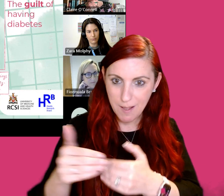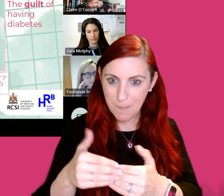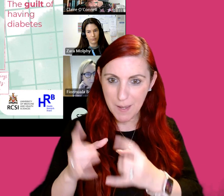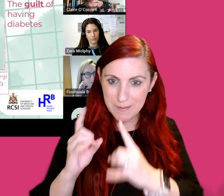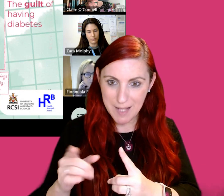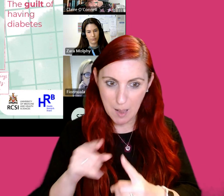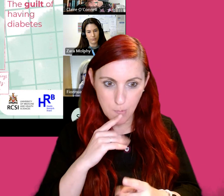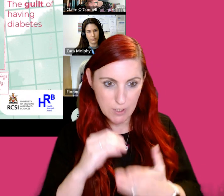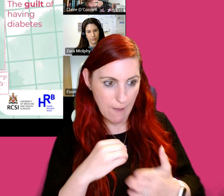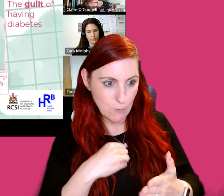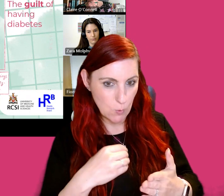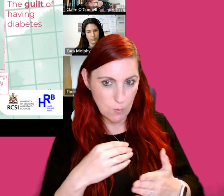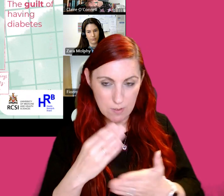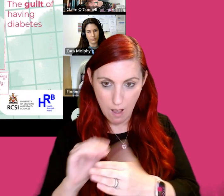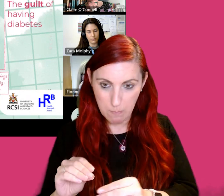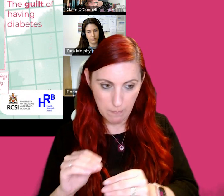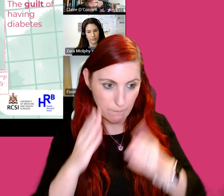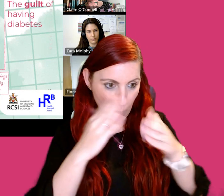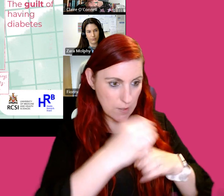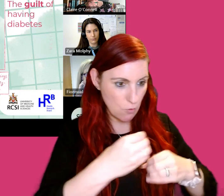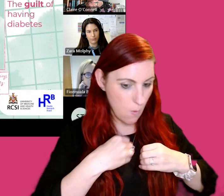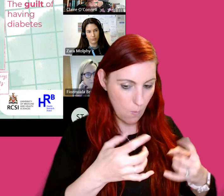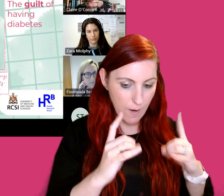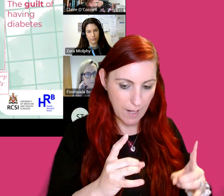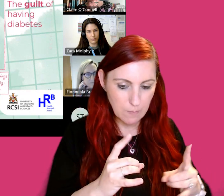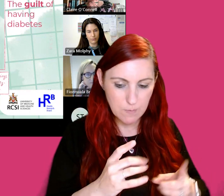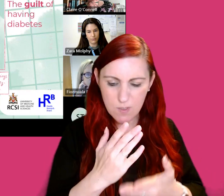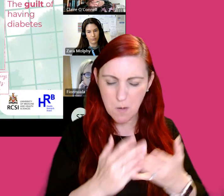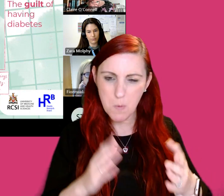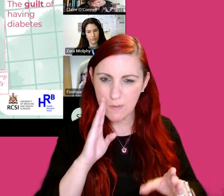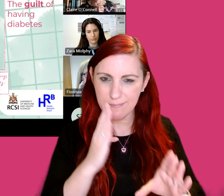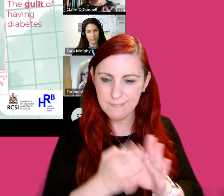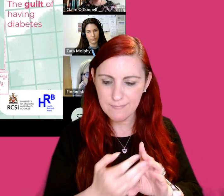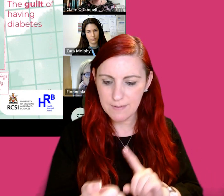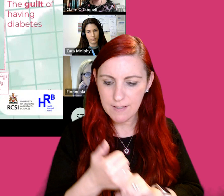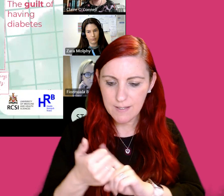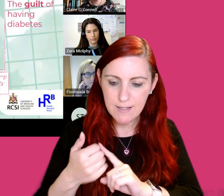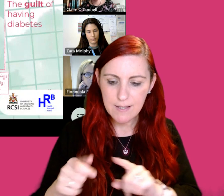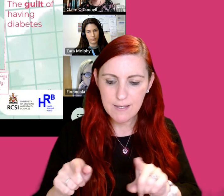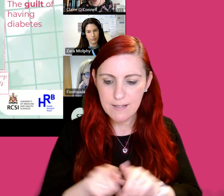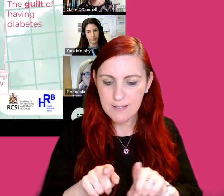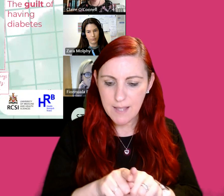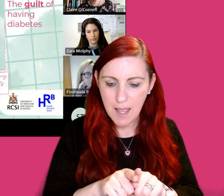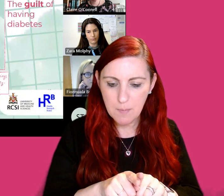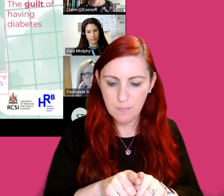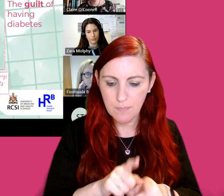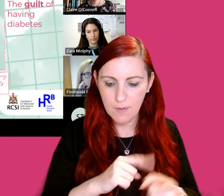some of the topics the psychological aspects IVF and diabetes Family Support miscarriage a